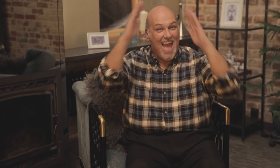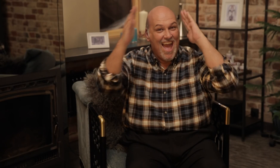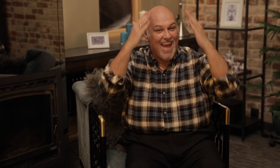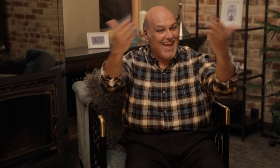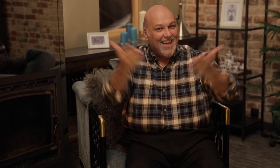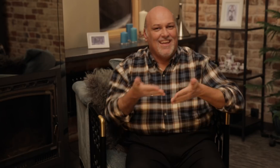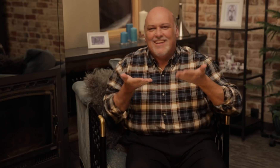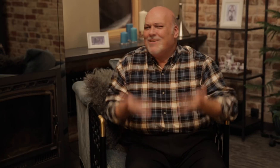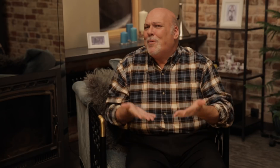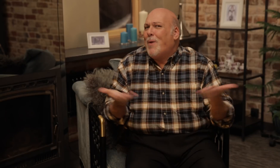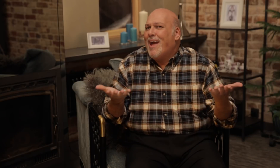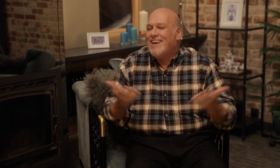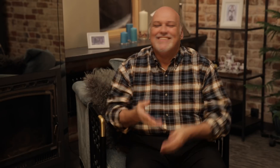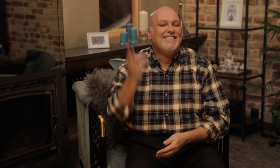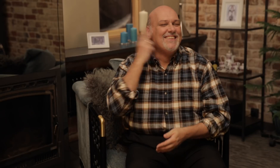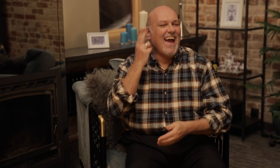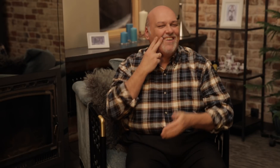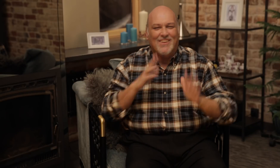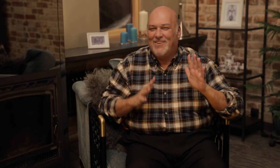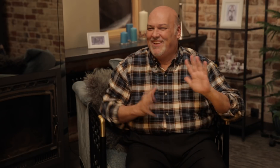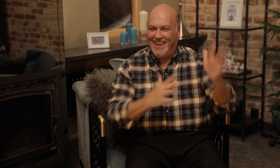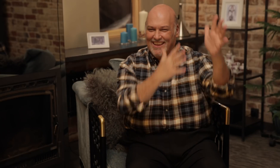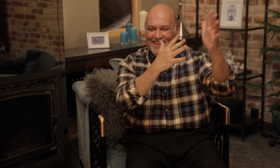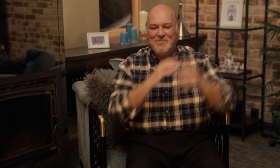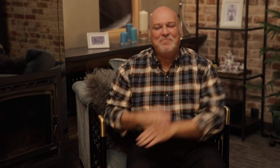Hello! Welcome to DeafWaves.